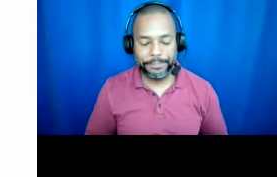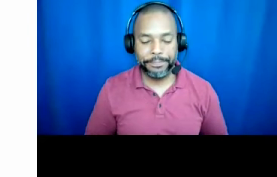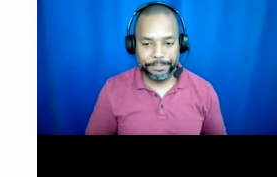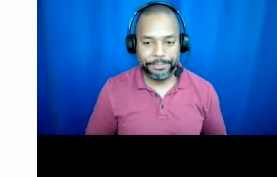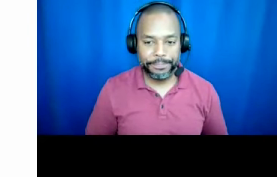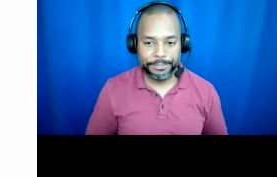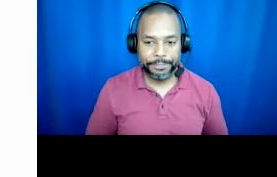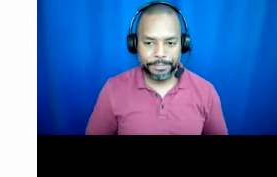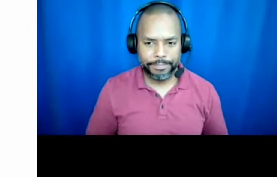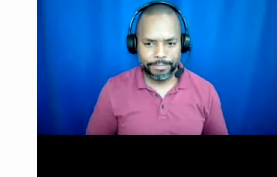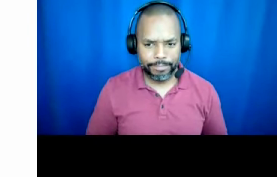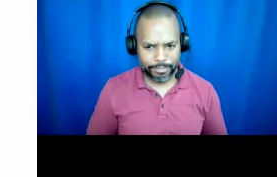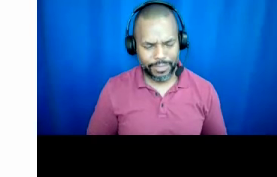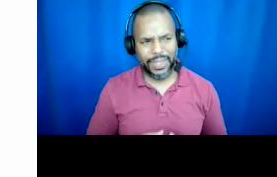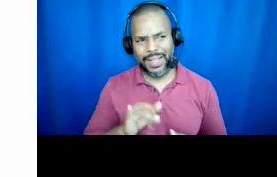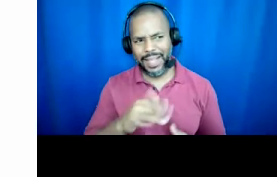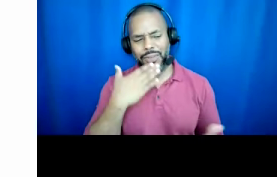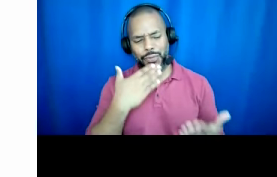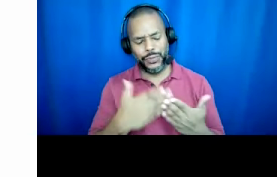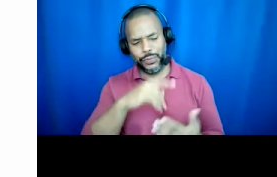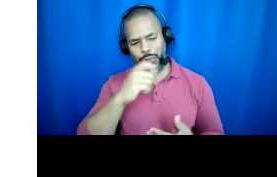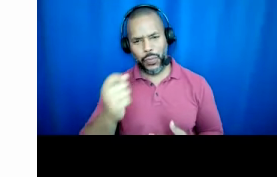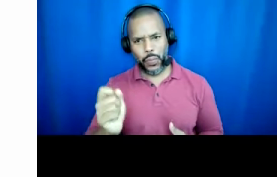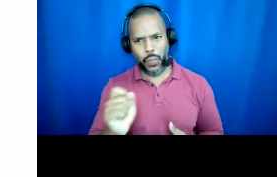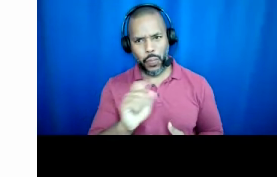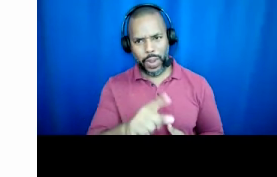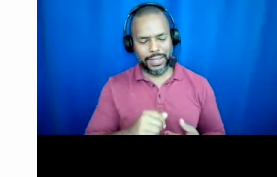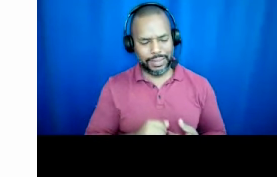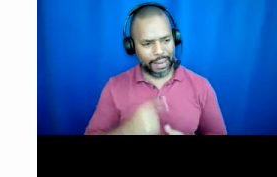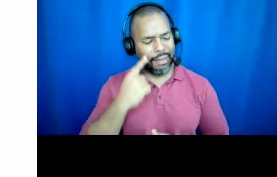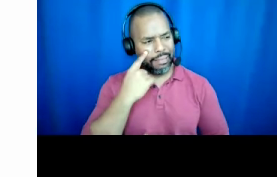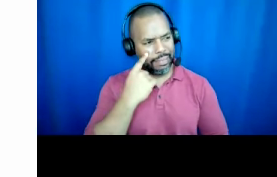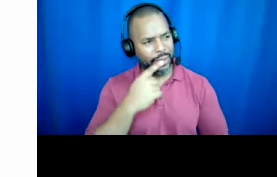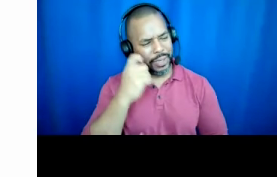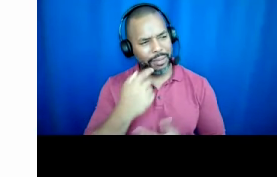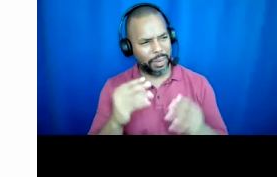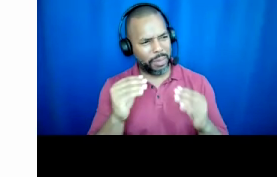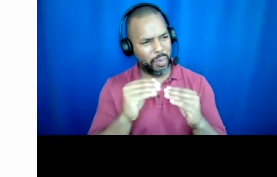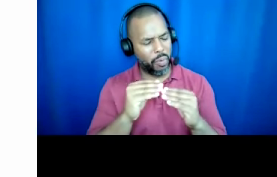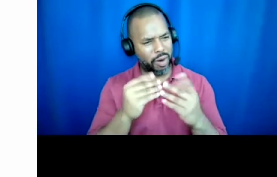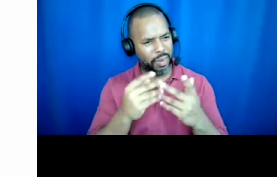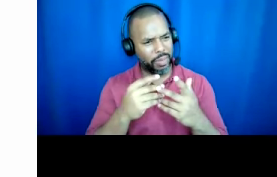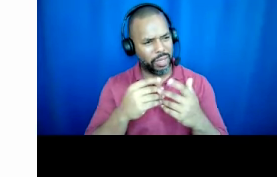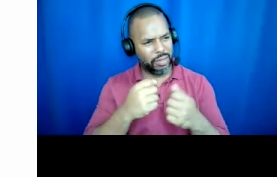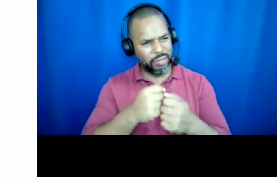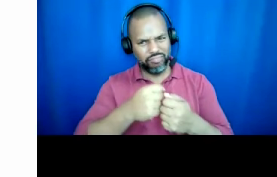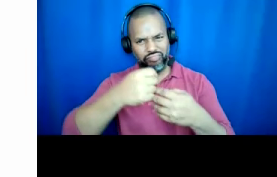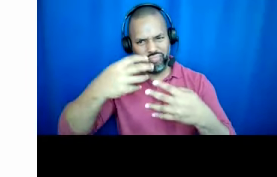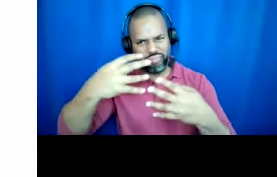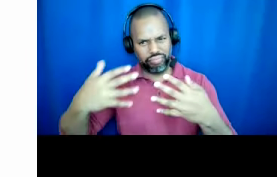That's actually an excellent question that I think needs to get unpacked a little bit more. There is a lot of correlation.